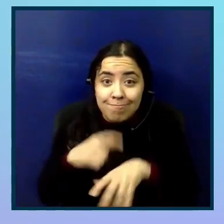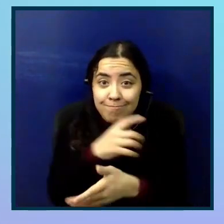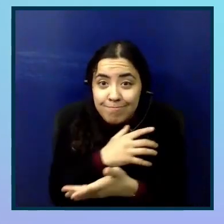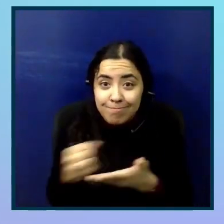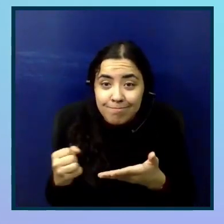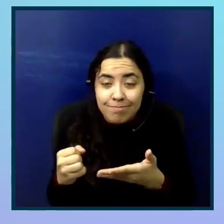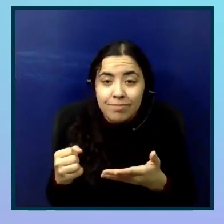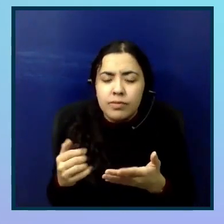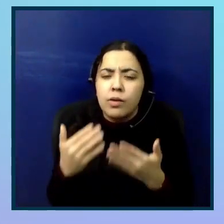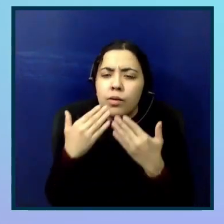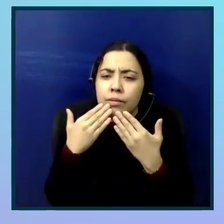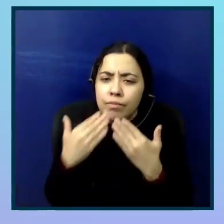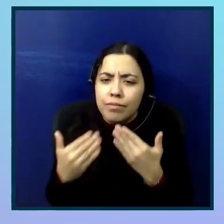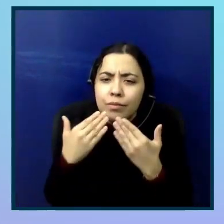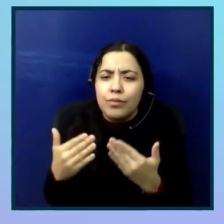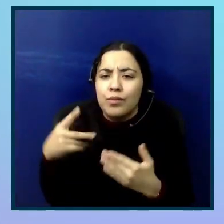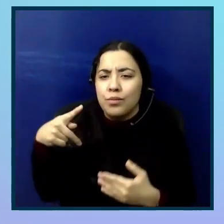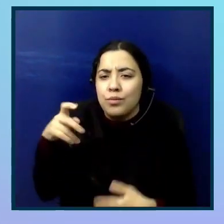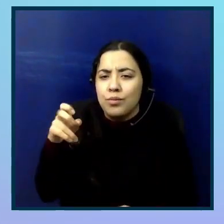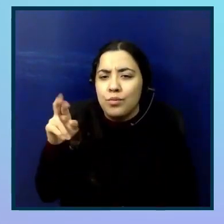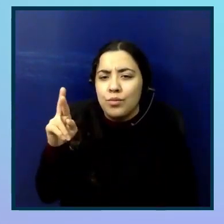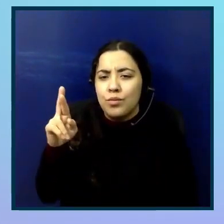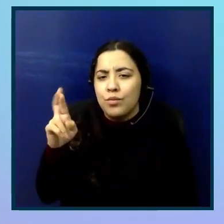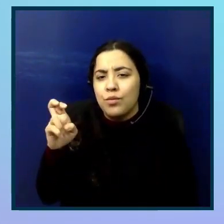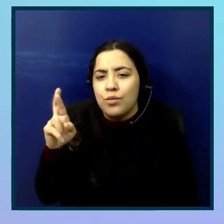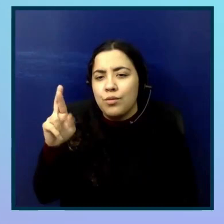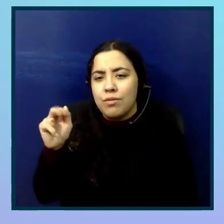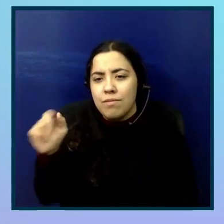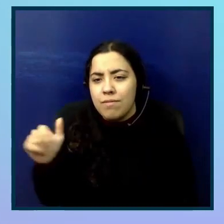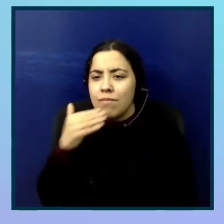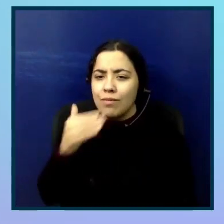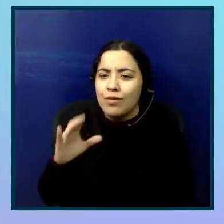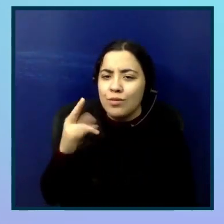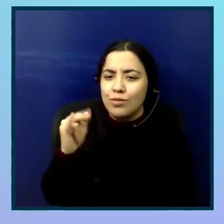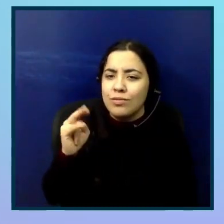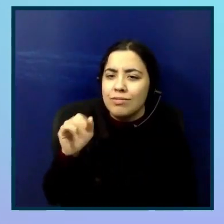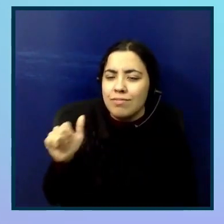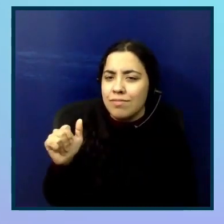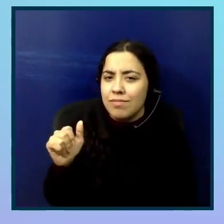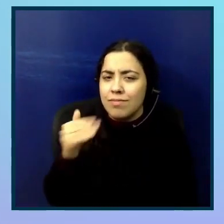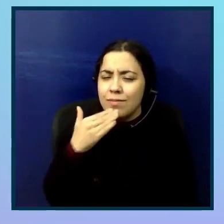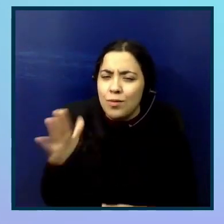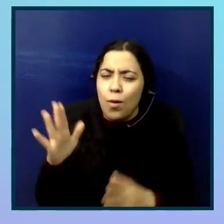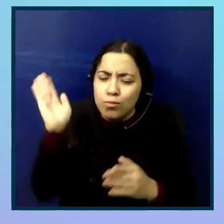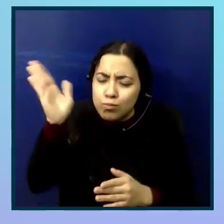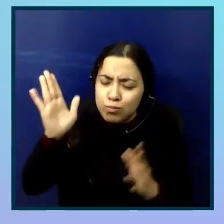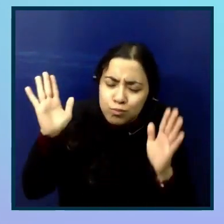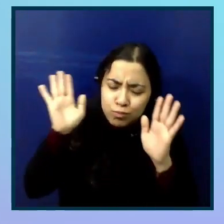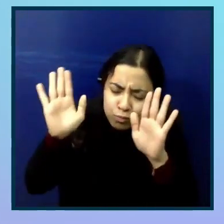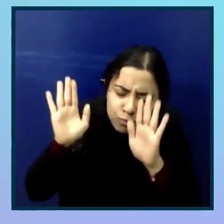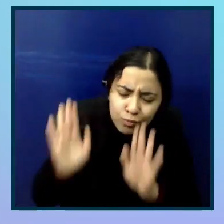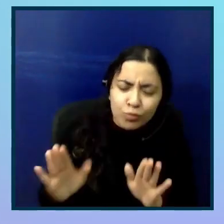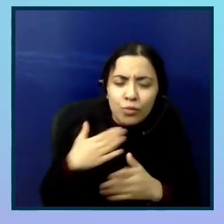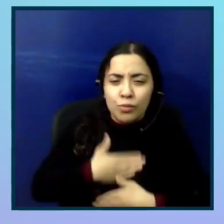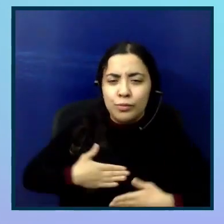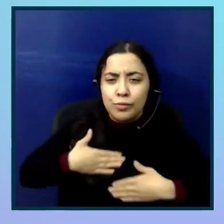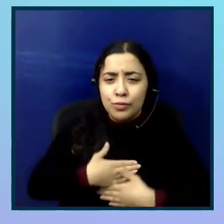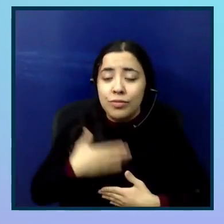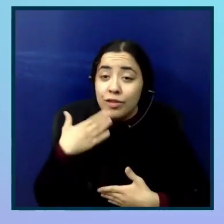I wanna thank Prerna and Christina for such a great session. We appreciate it. Thank you all for joining this session. We have a couple more left today,